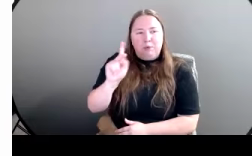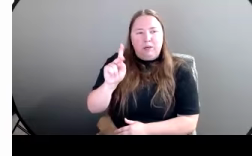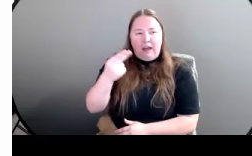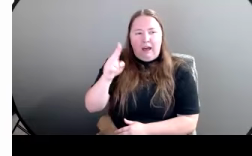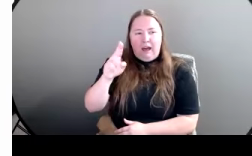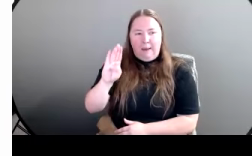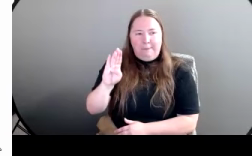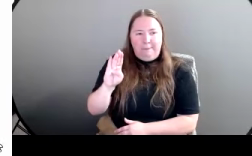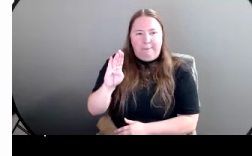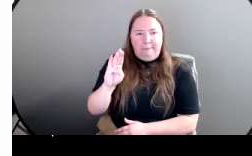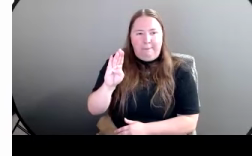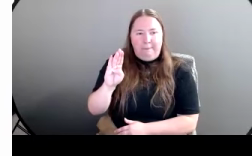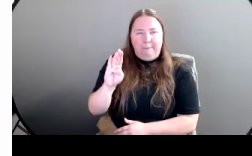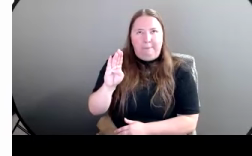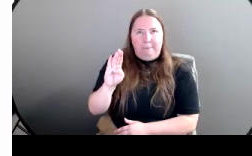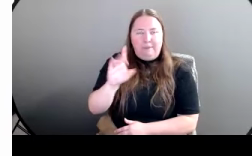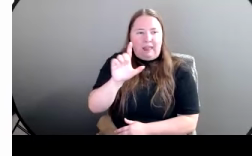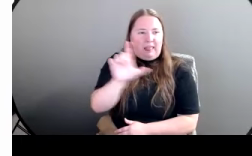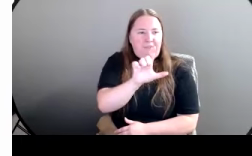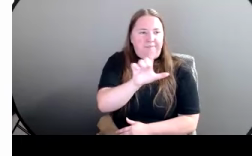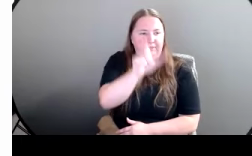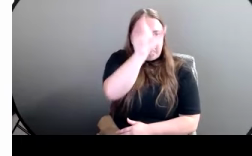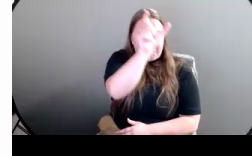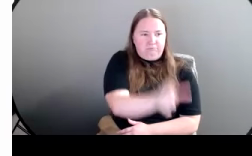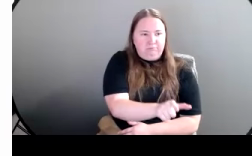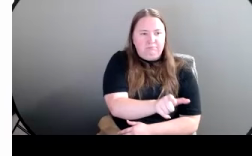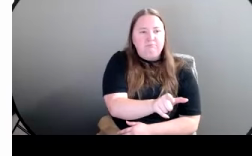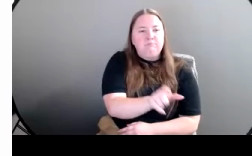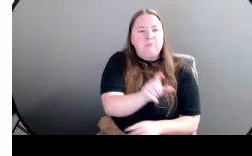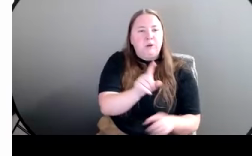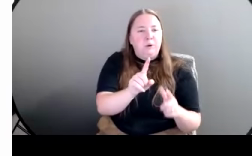Over on the left menu, when you start to click through that, that